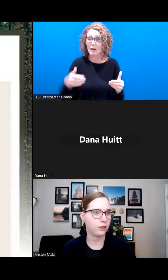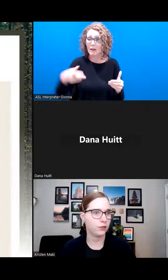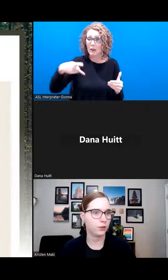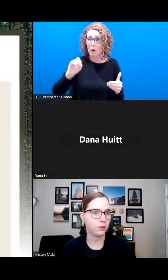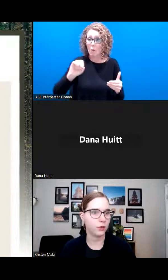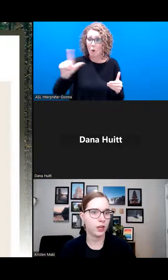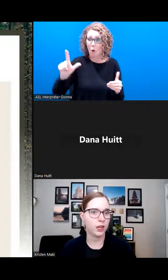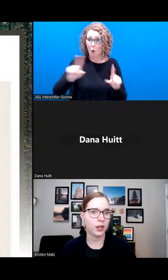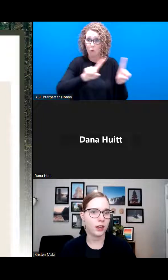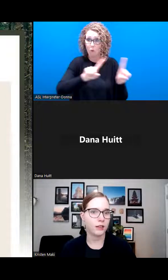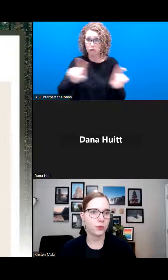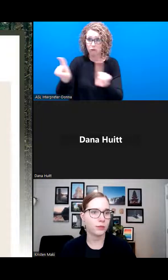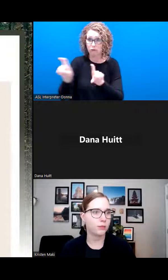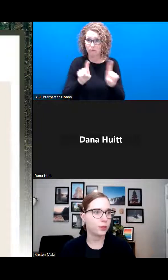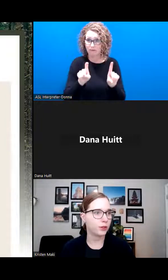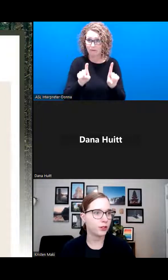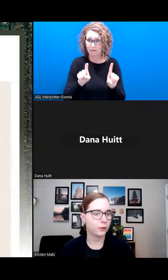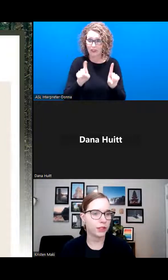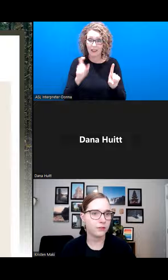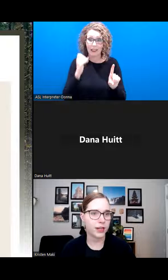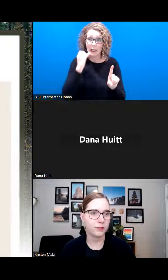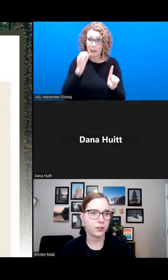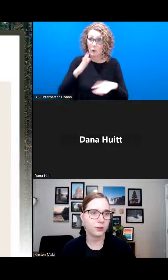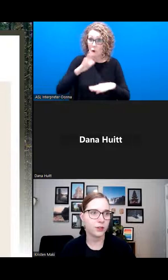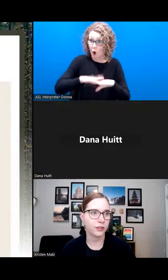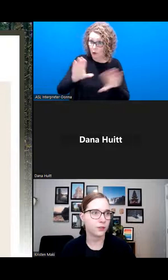conversation today. Just a couple of quick questions. And